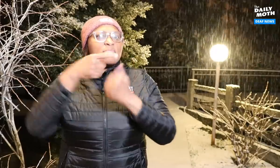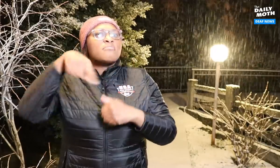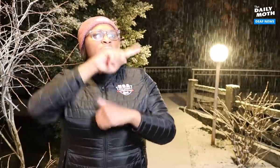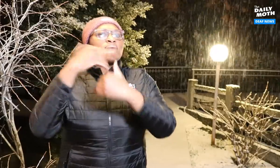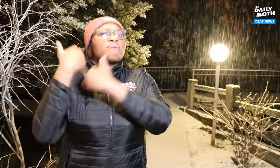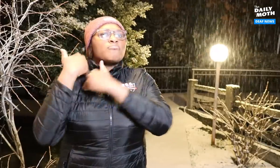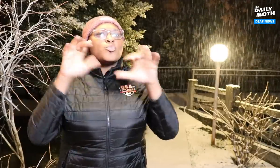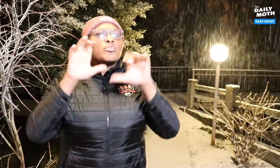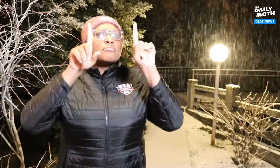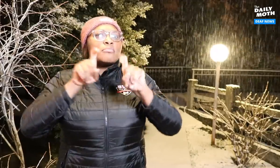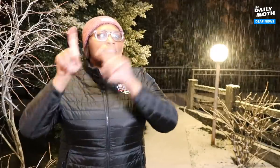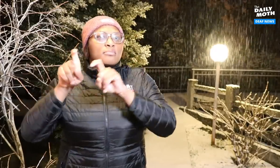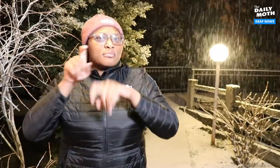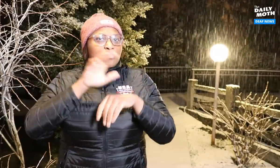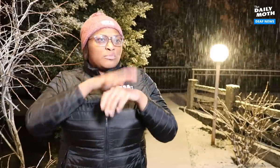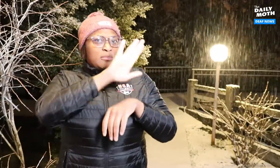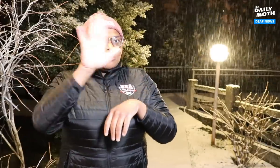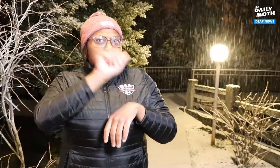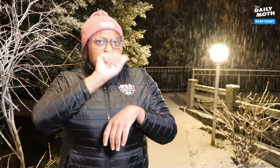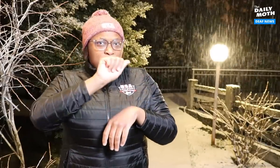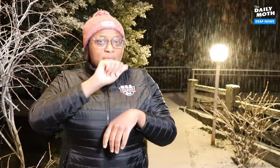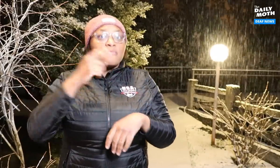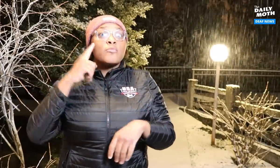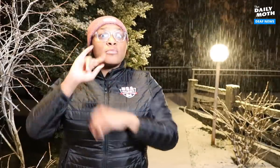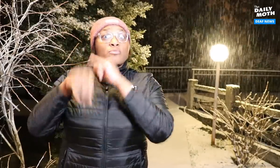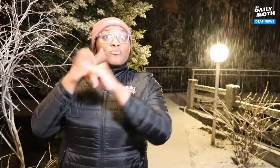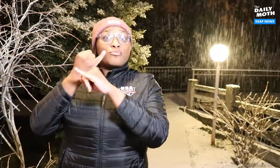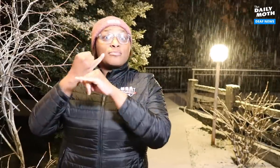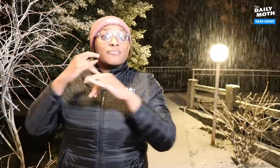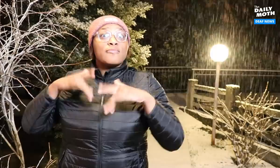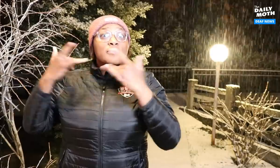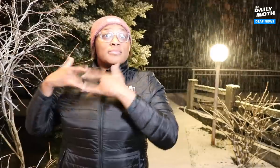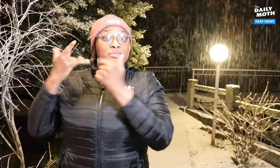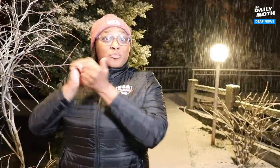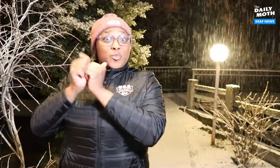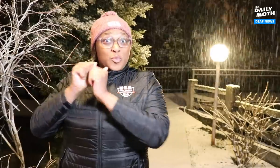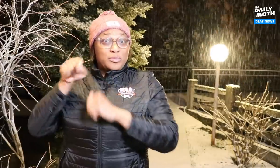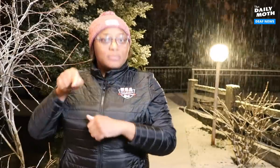and they take care of the testing on their athletes. He gets involved with international sporting events.